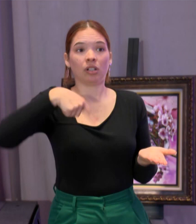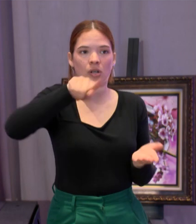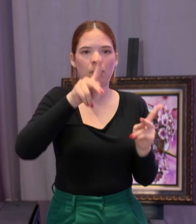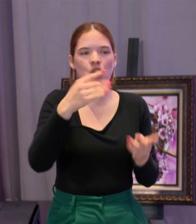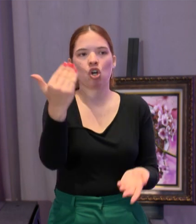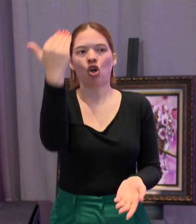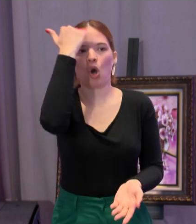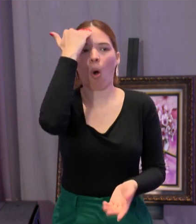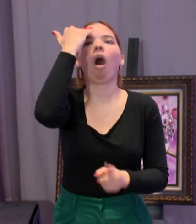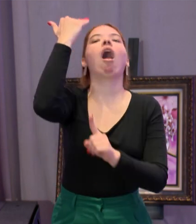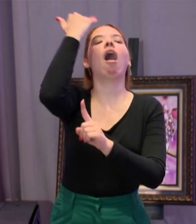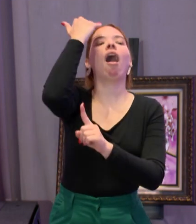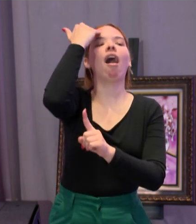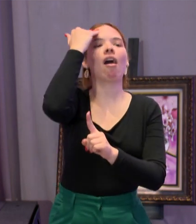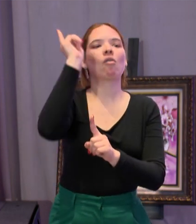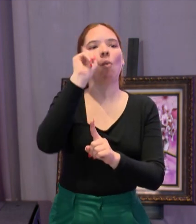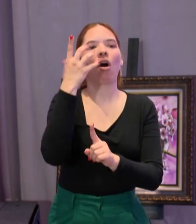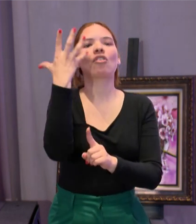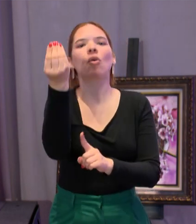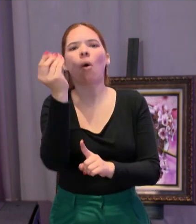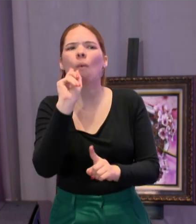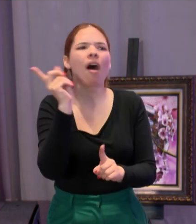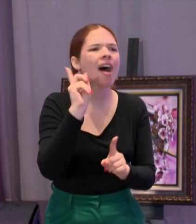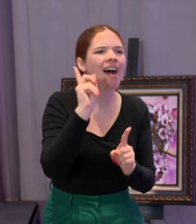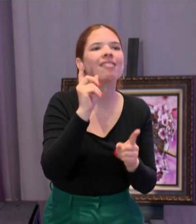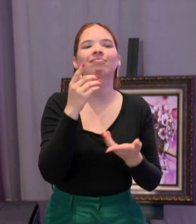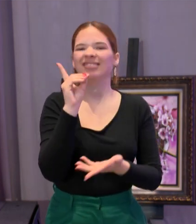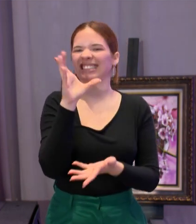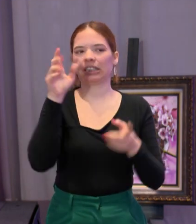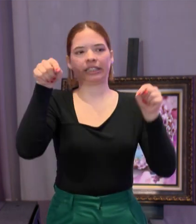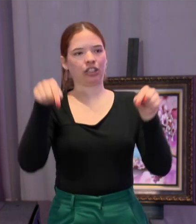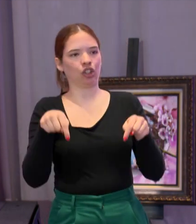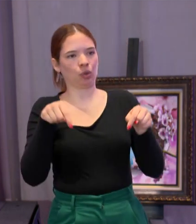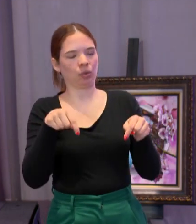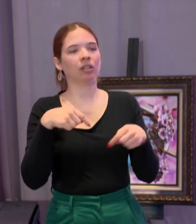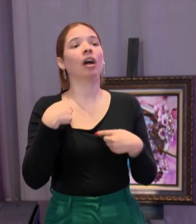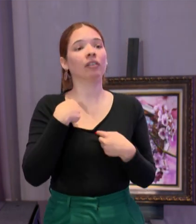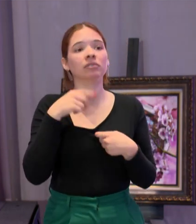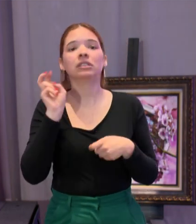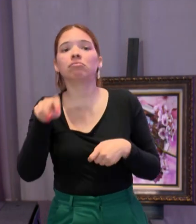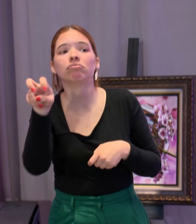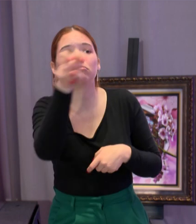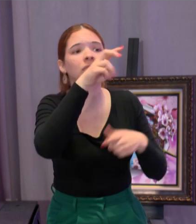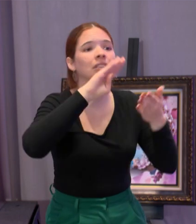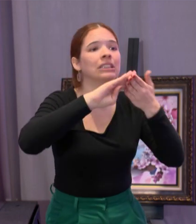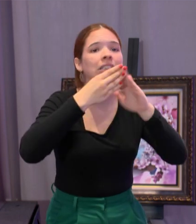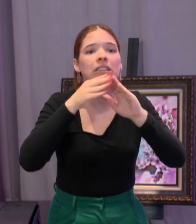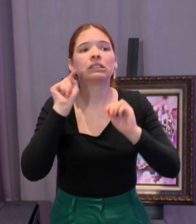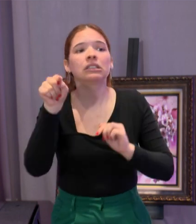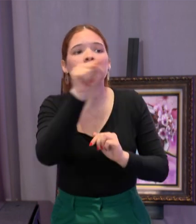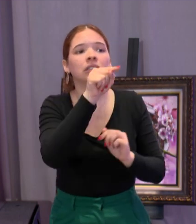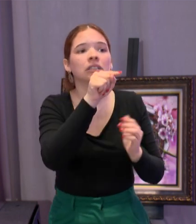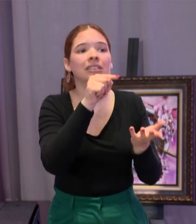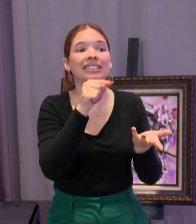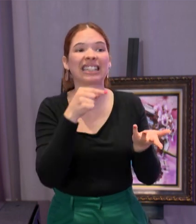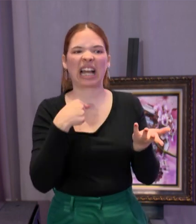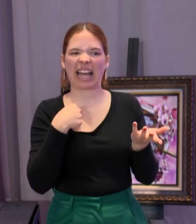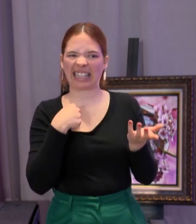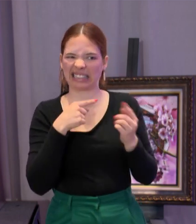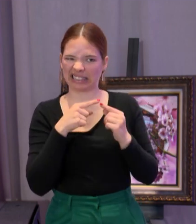THE SPRINGTIME DESTINATION. YOU KNOW, WE WENT TO ALL THOSE CITIES AND I HAD TO BE REALLY CAREFUL NOT TO SAY THAT, BUT I THINK I SAID IT A COUPLE TIMES.